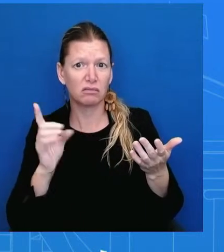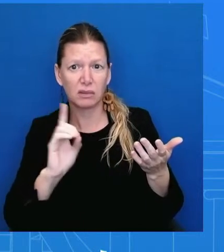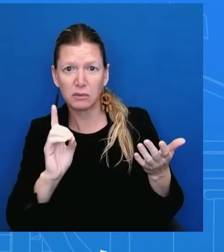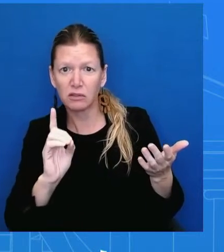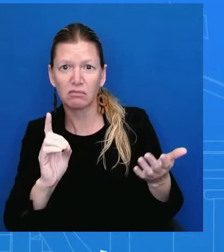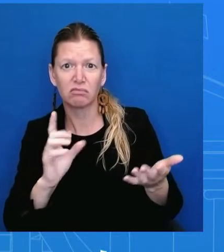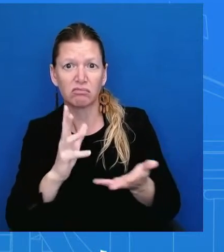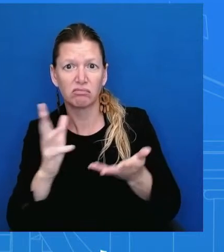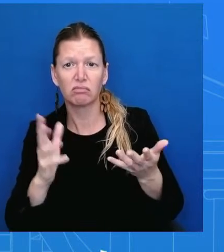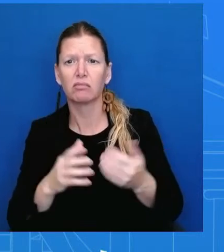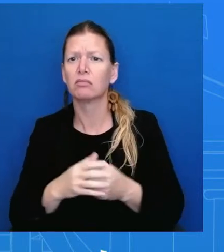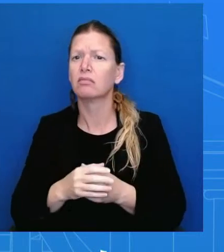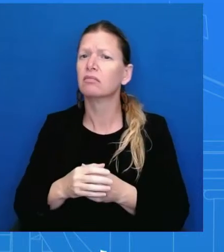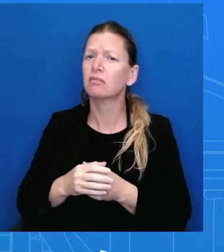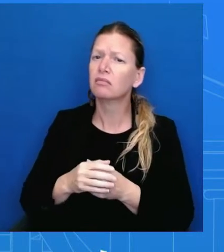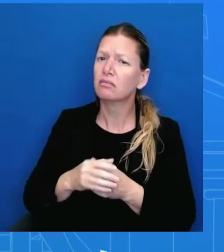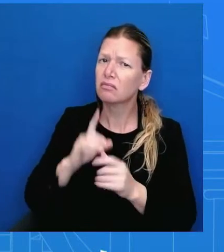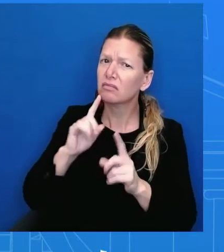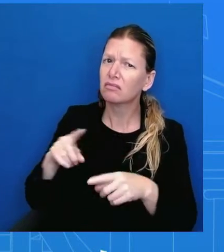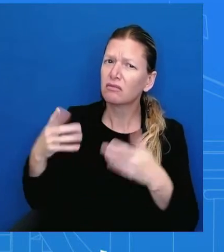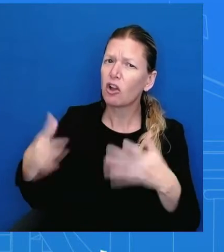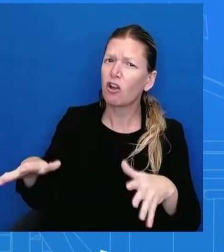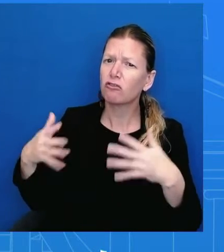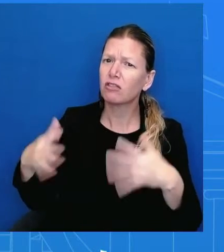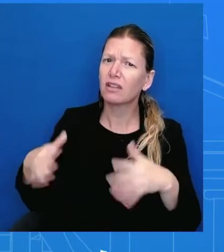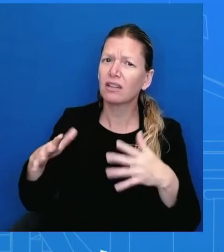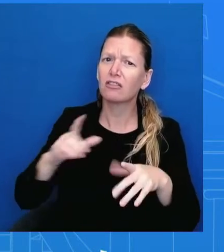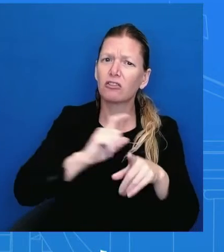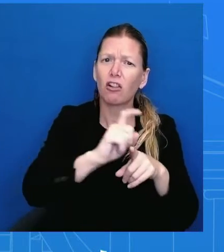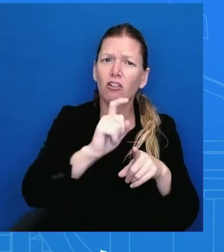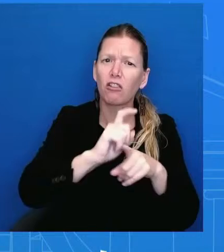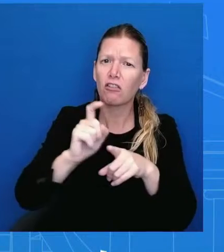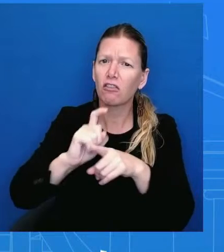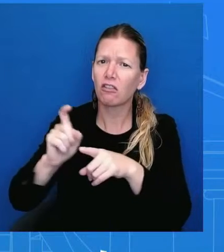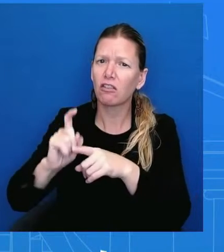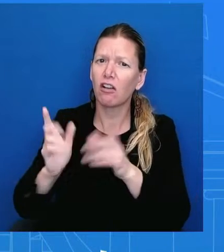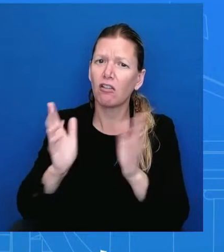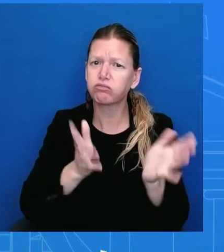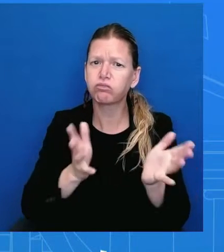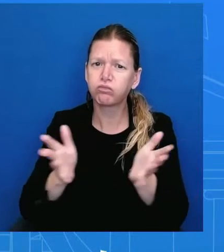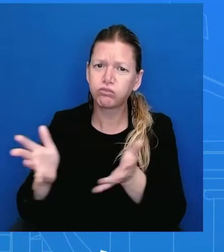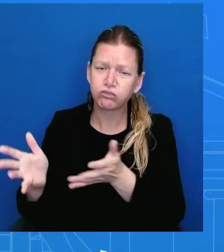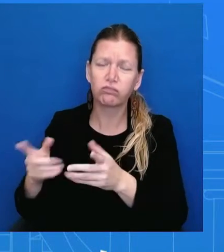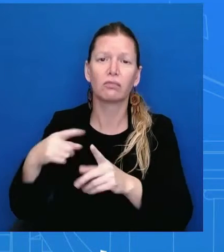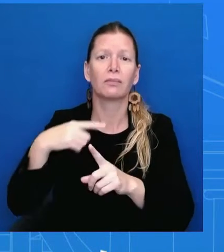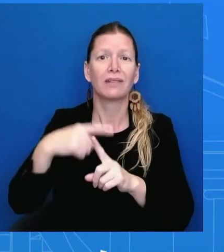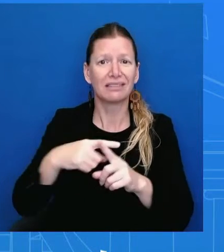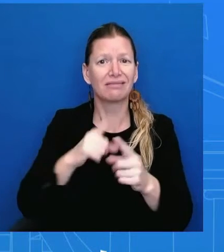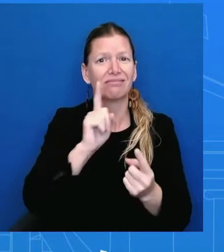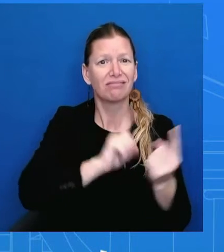not just calls, but also face to face, as he did in Pennsylvania. His -- his team --